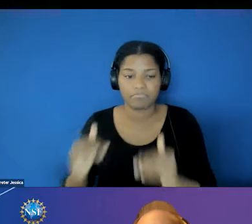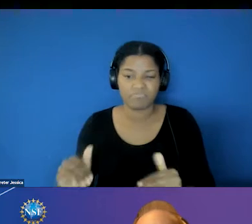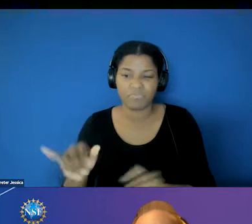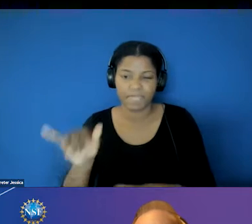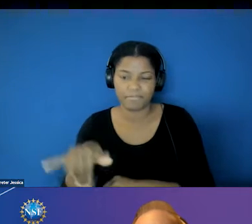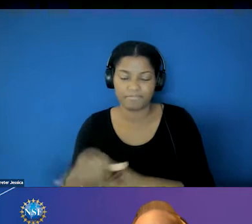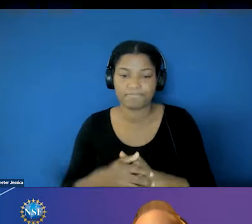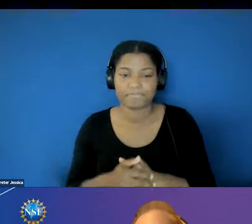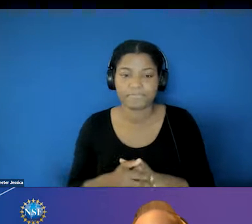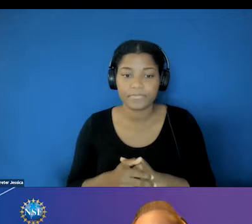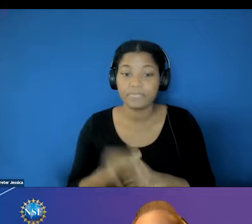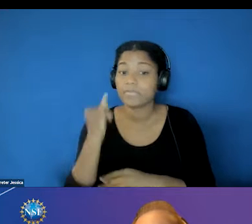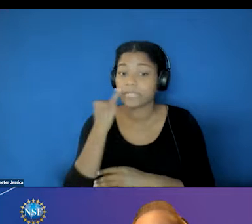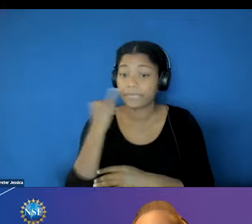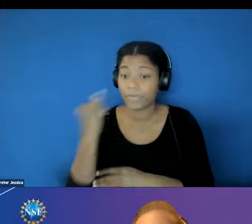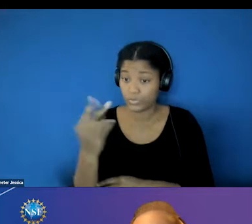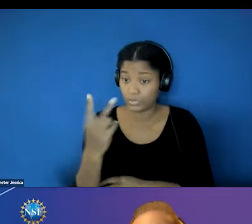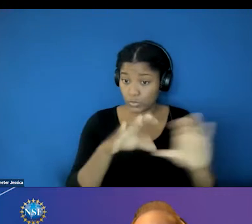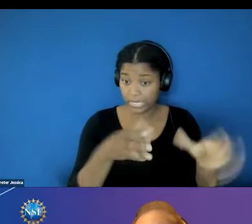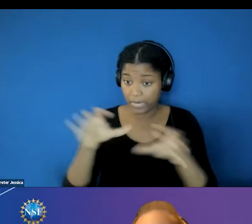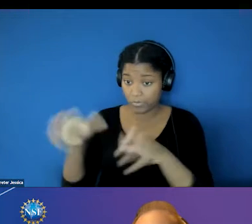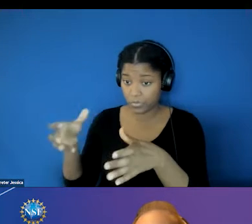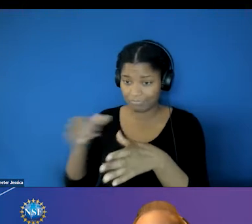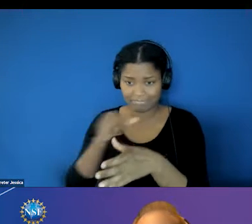And if those two categories don't apply,